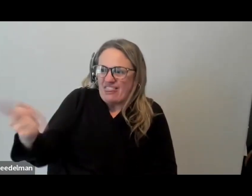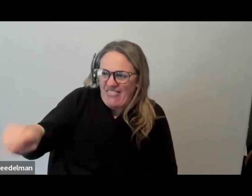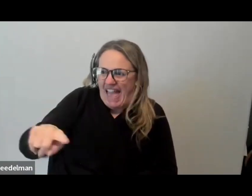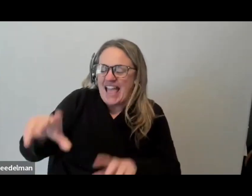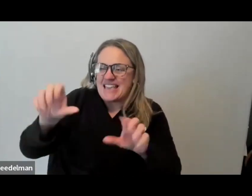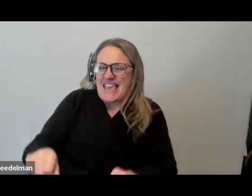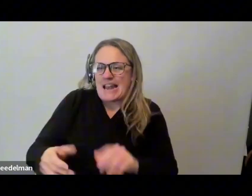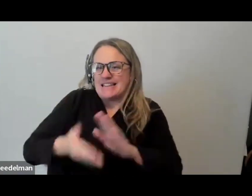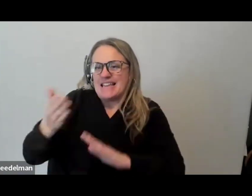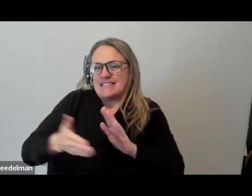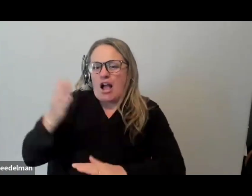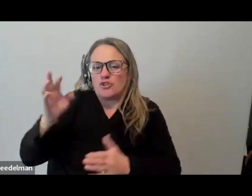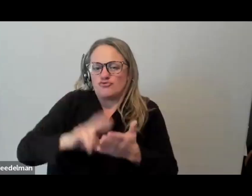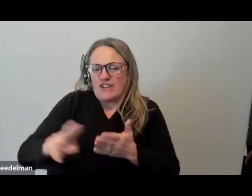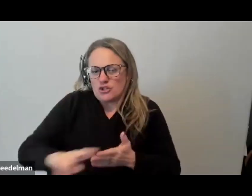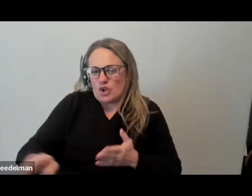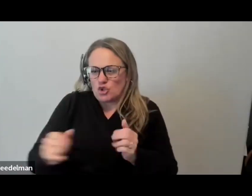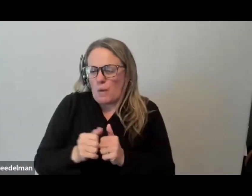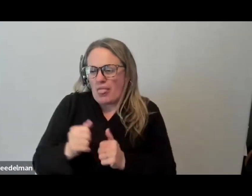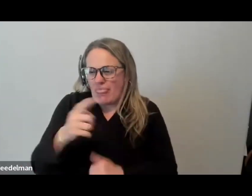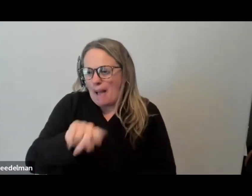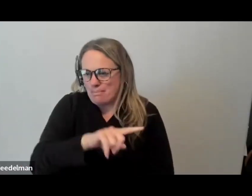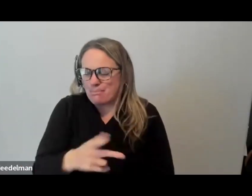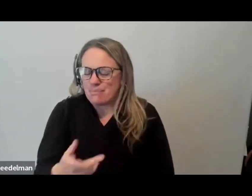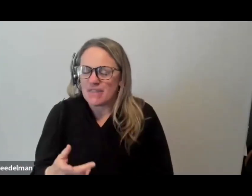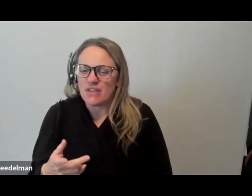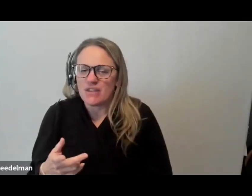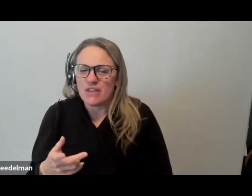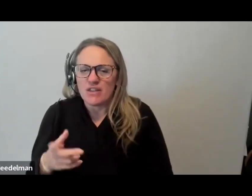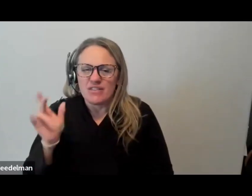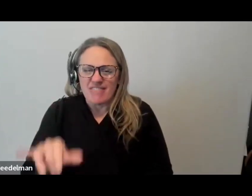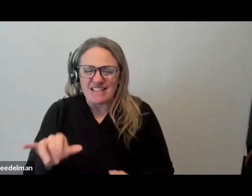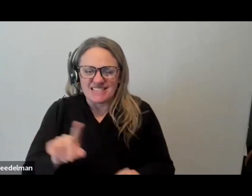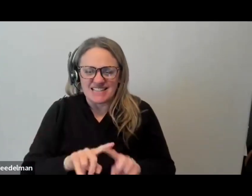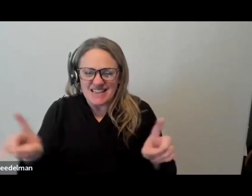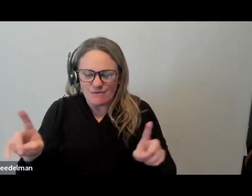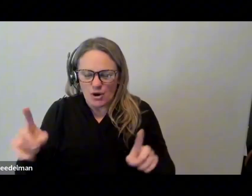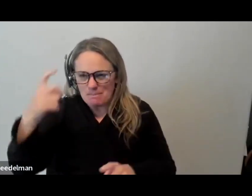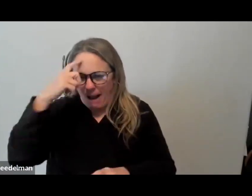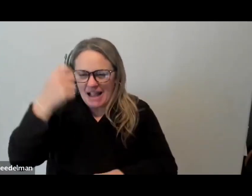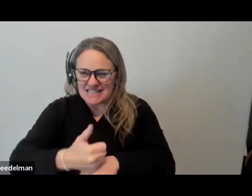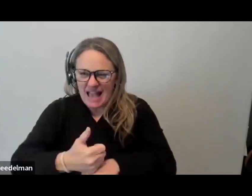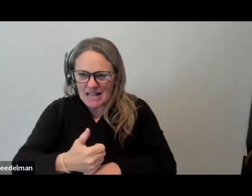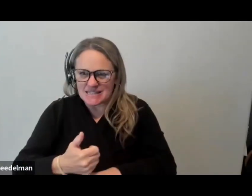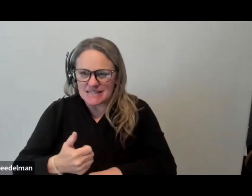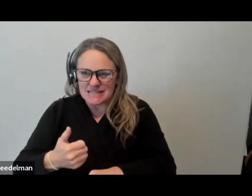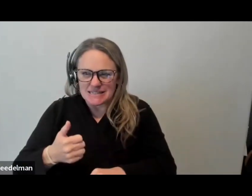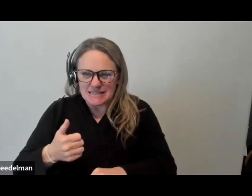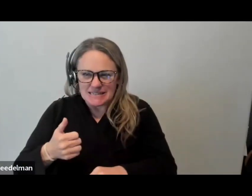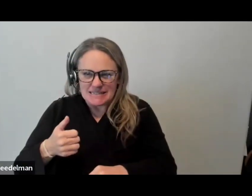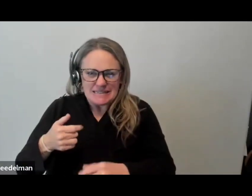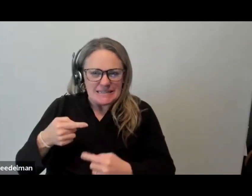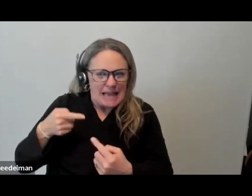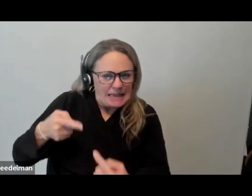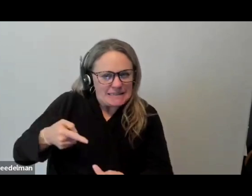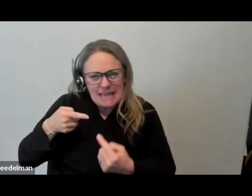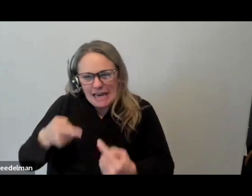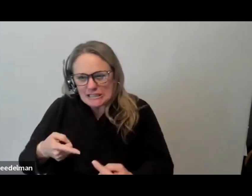And that there's this sort of mindset of like intimidation, hesitation. I'm not sure I know how, I'm not sure I have the tools